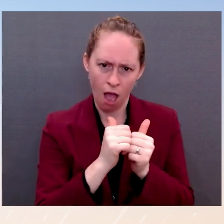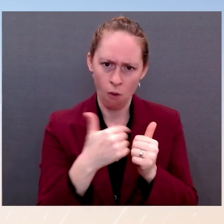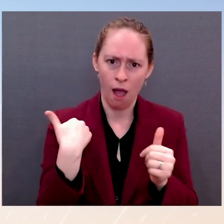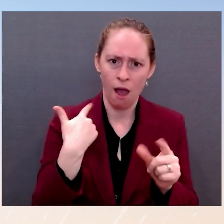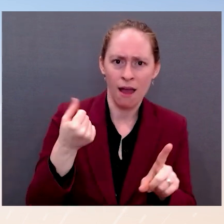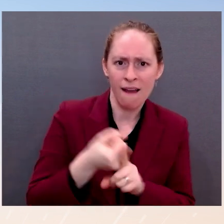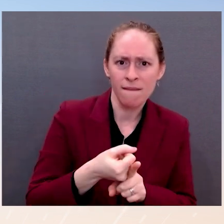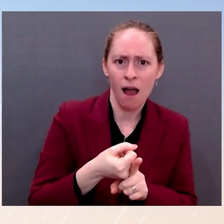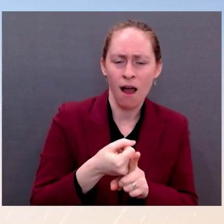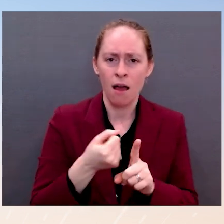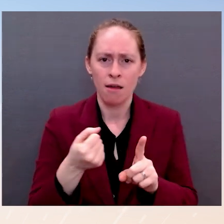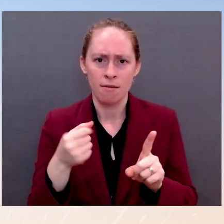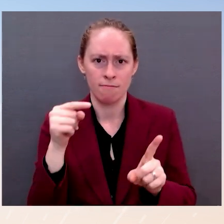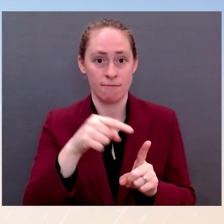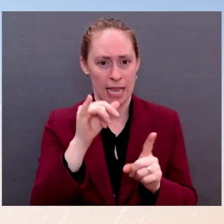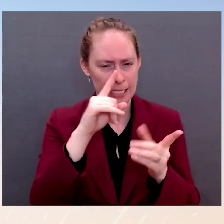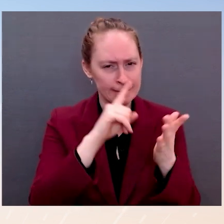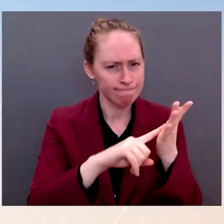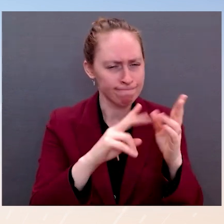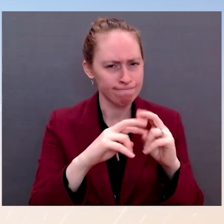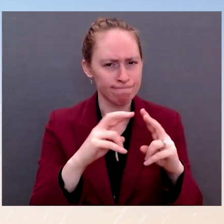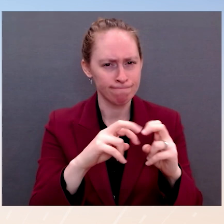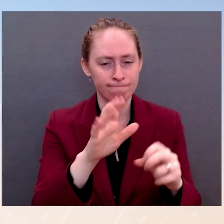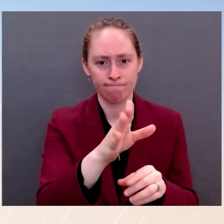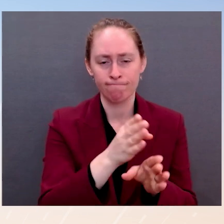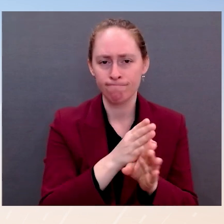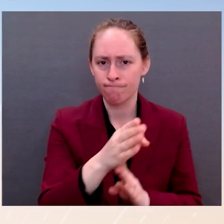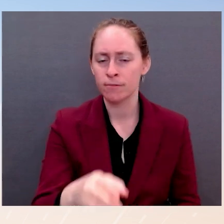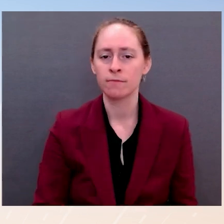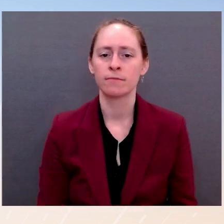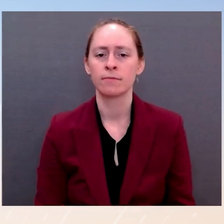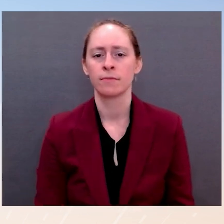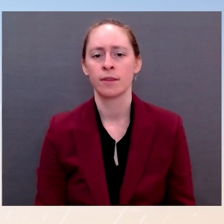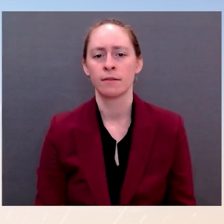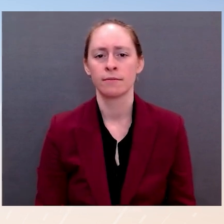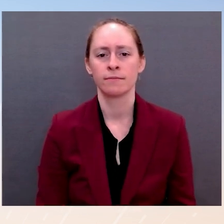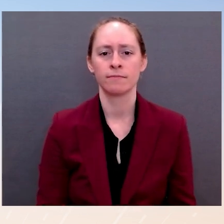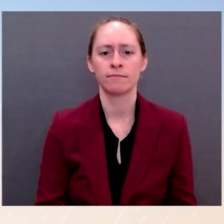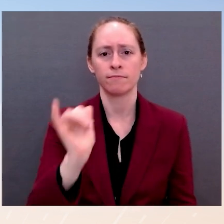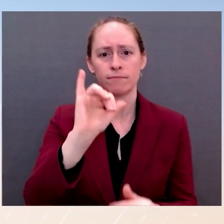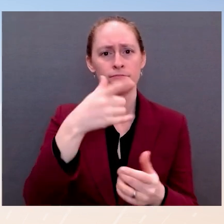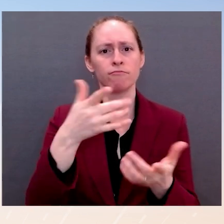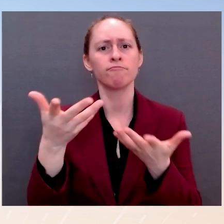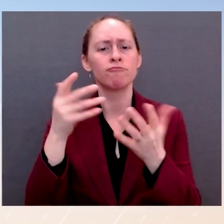She's held many roles, but and she's also worked in state health departments as an epidemiologist,